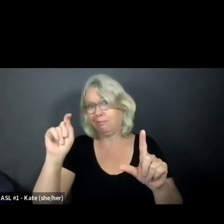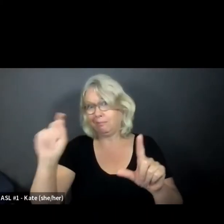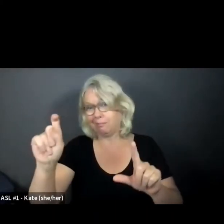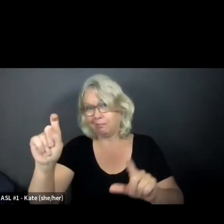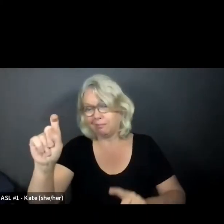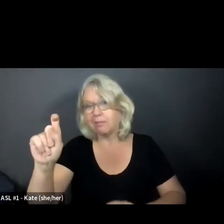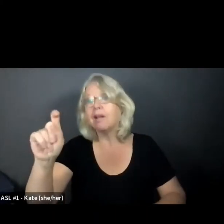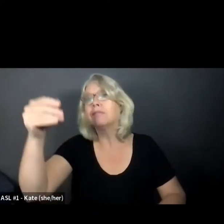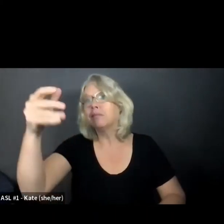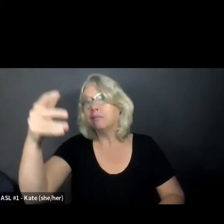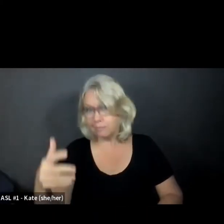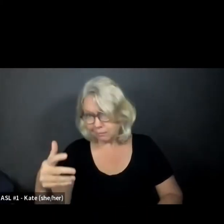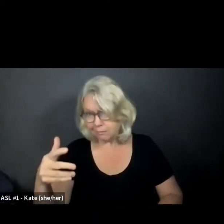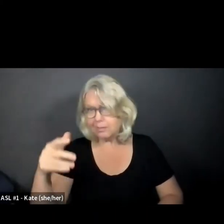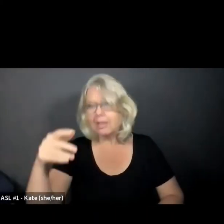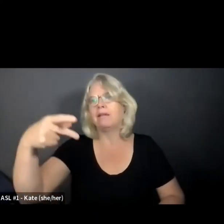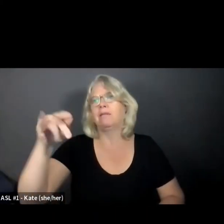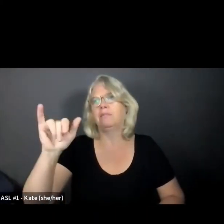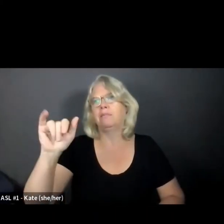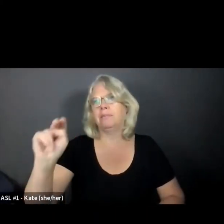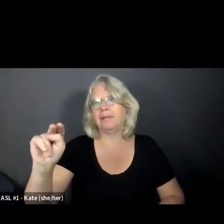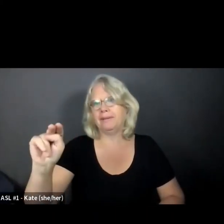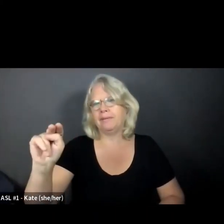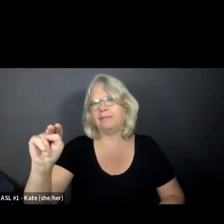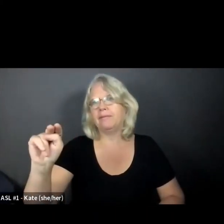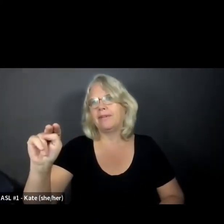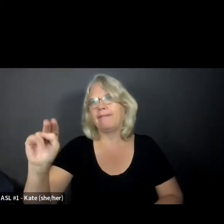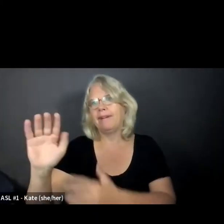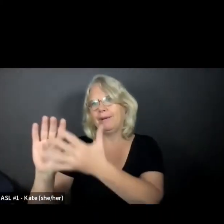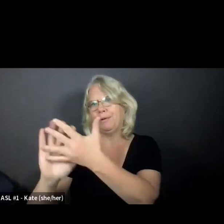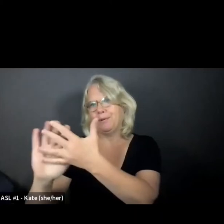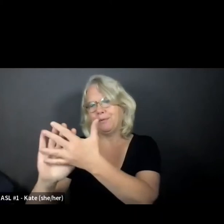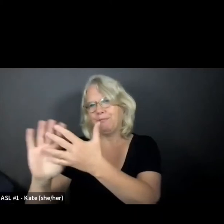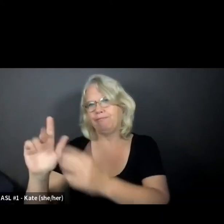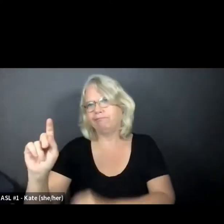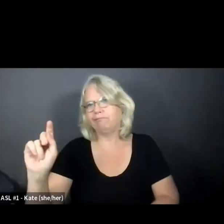WISH TO PIN AND CLICK OPINION VIDEO.